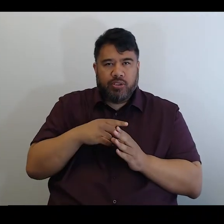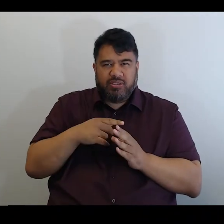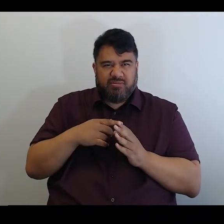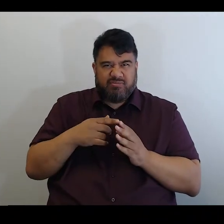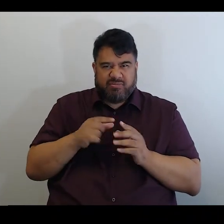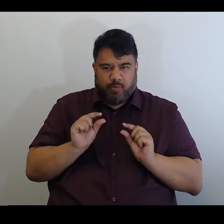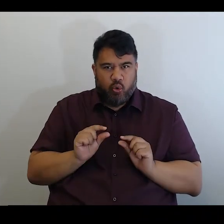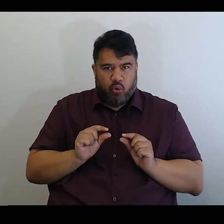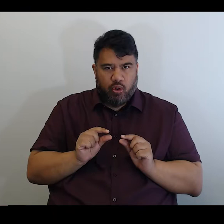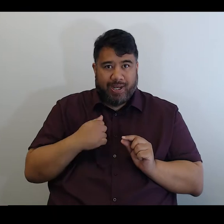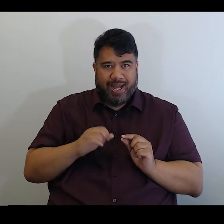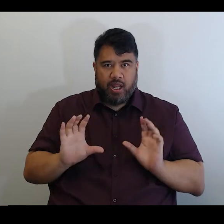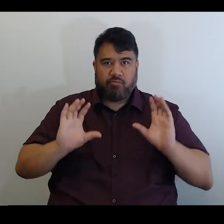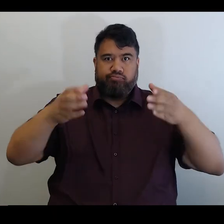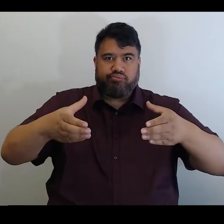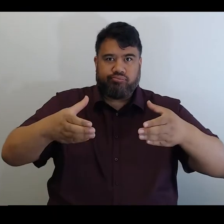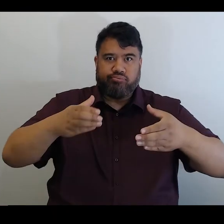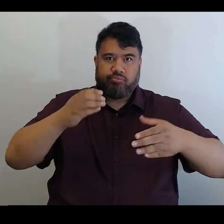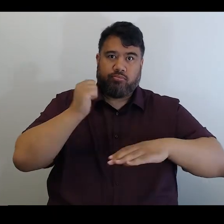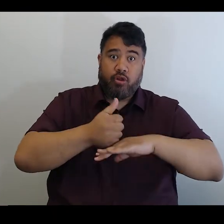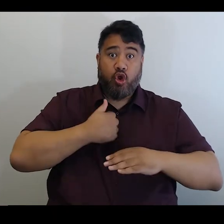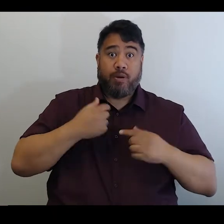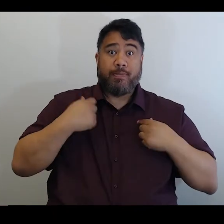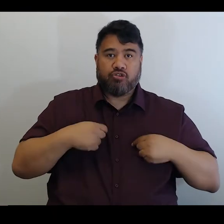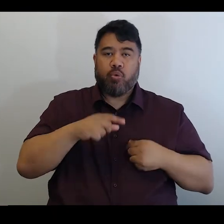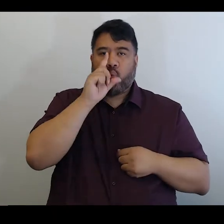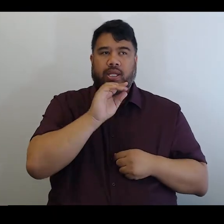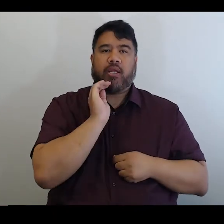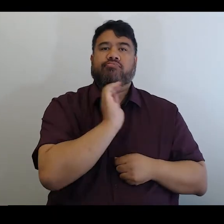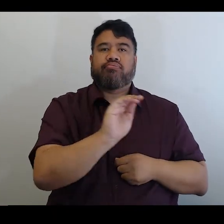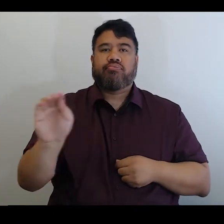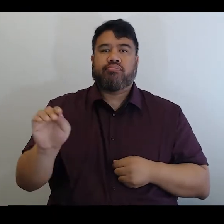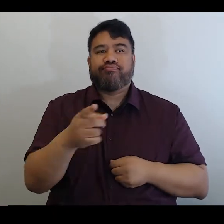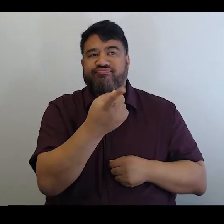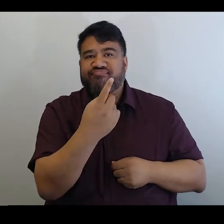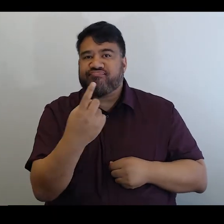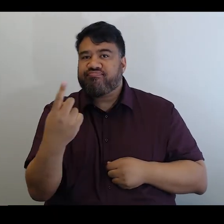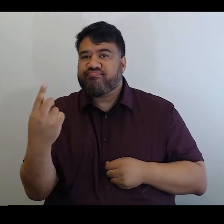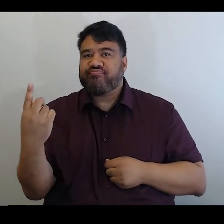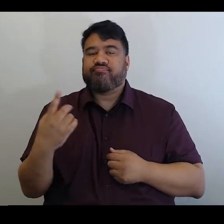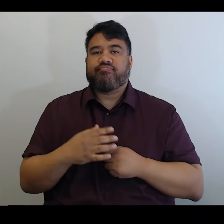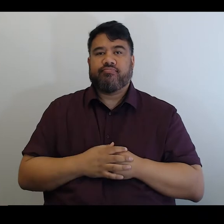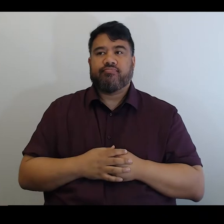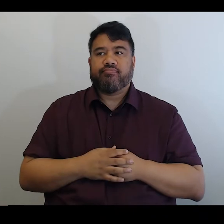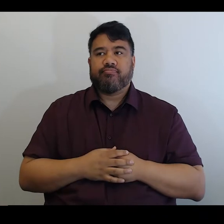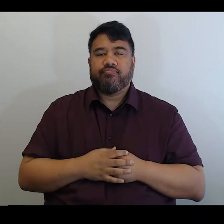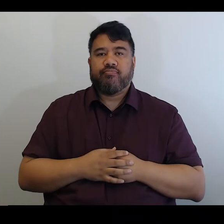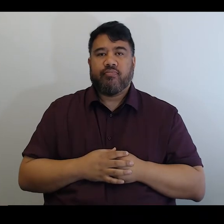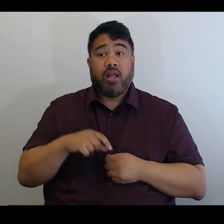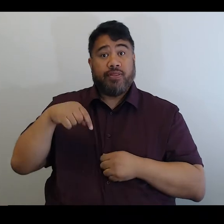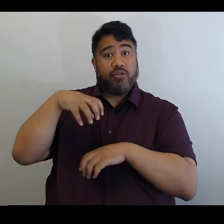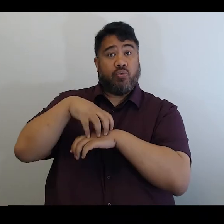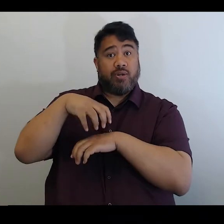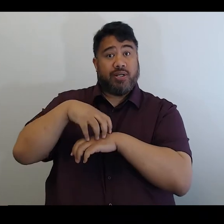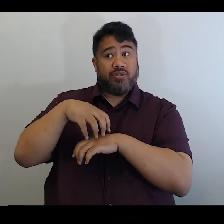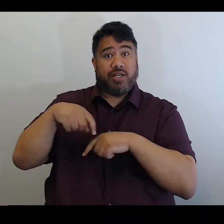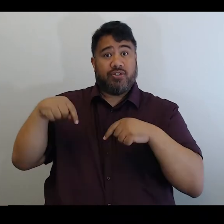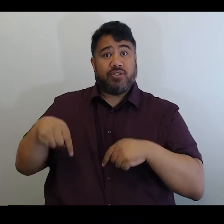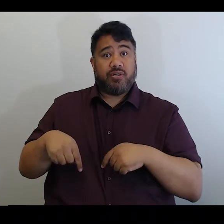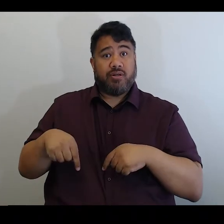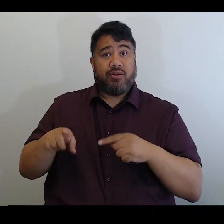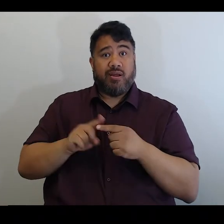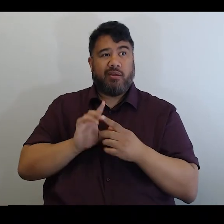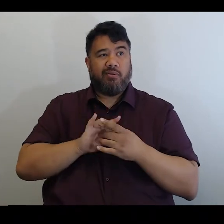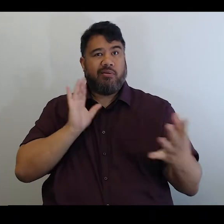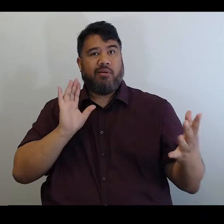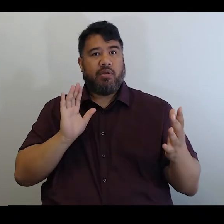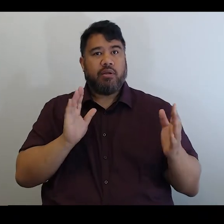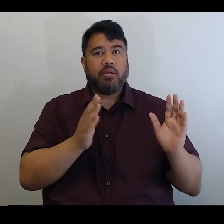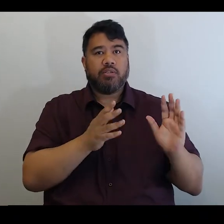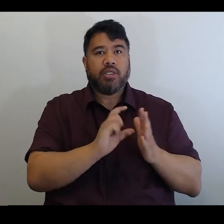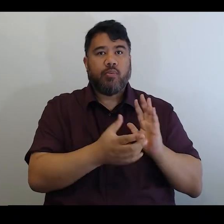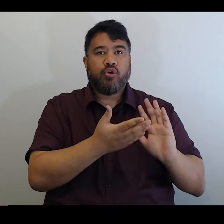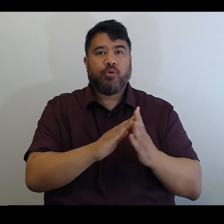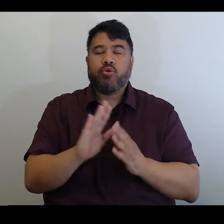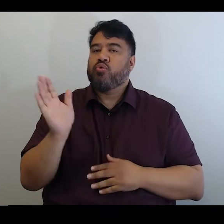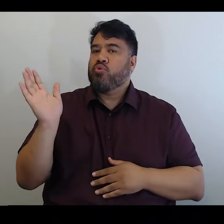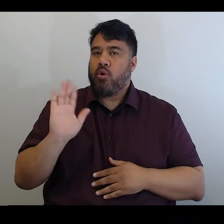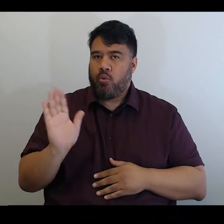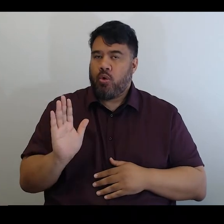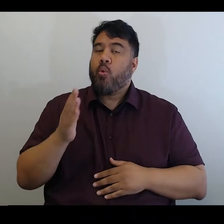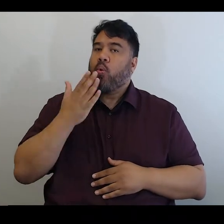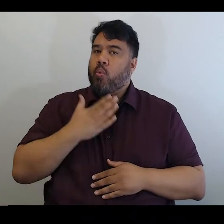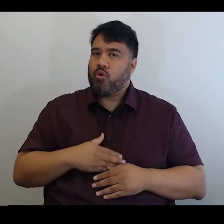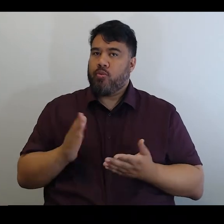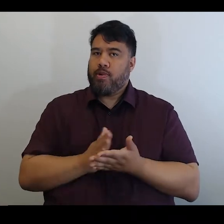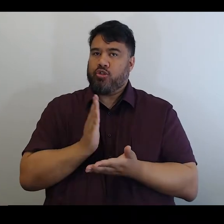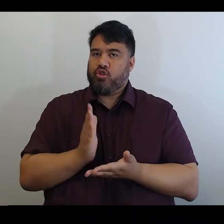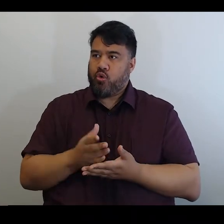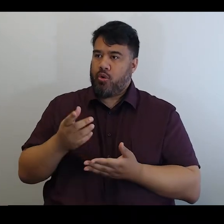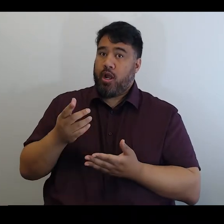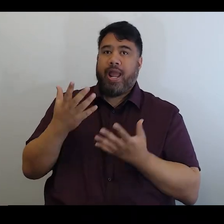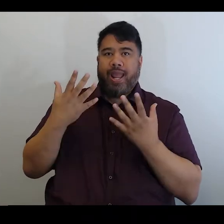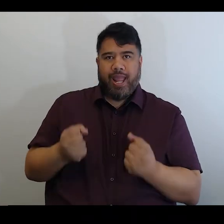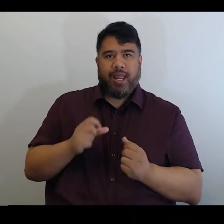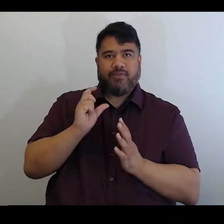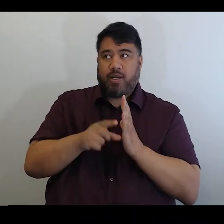To be successful, we as an organization need our community, to feel you have a stake in and are able to see yourself reflected in the makeup of who we are and who we partner with.